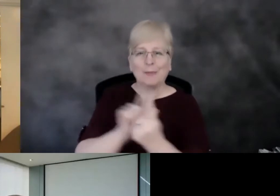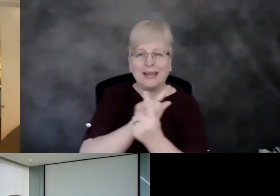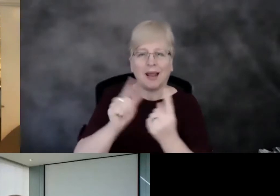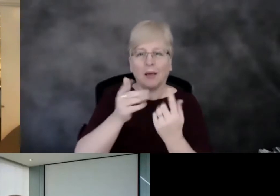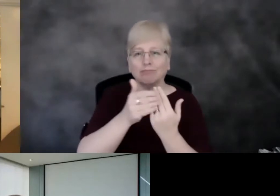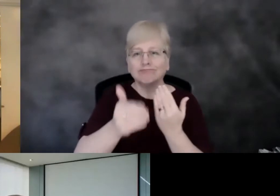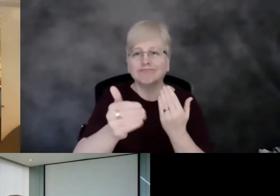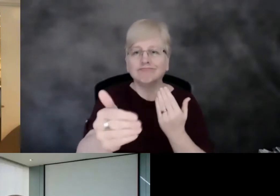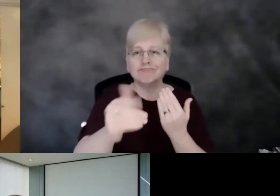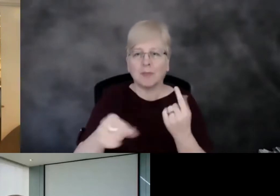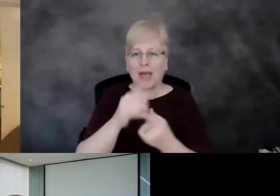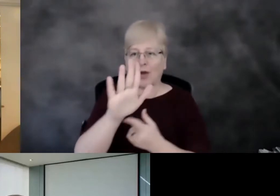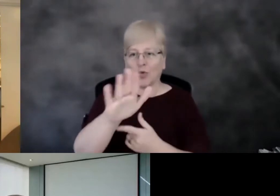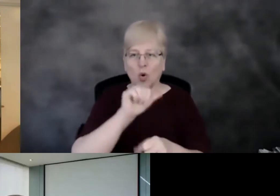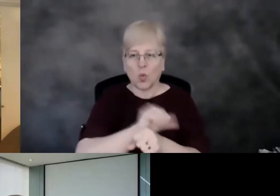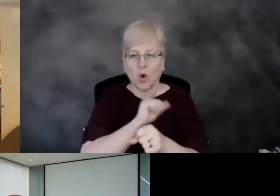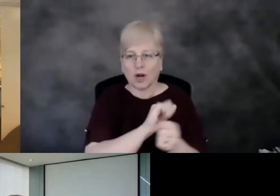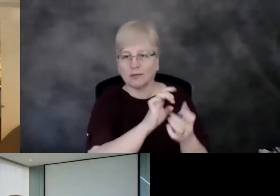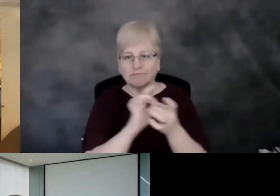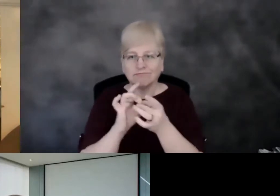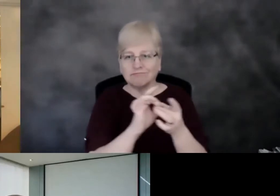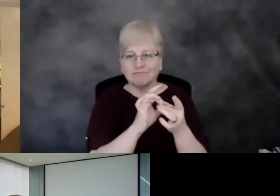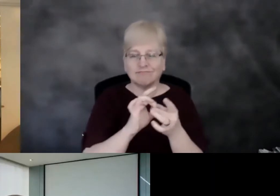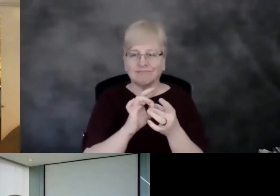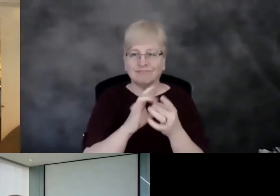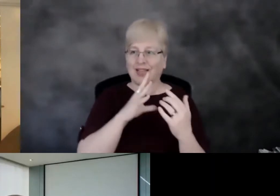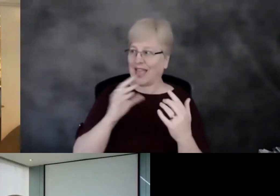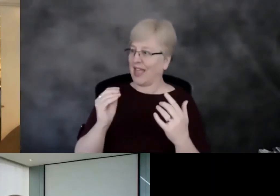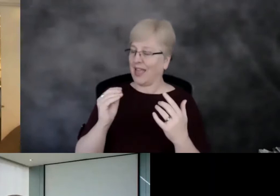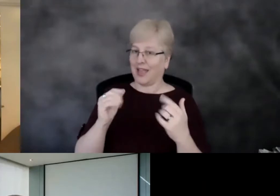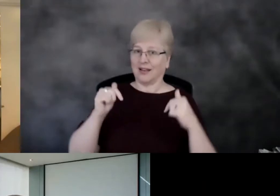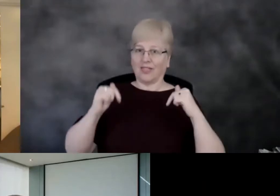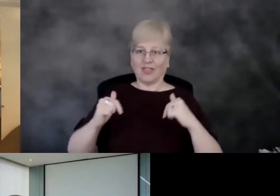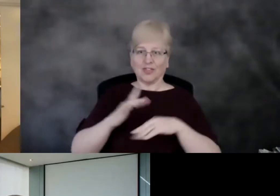essentially, in this early version or stage of